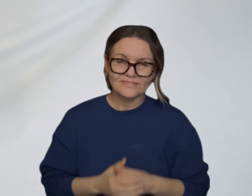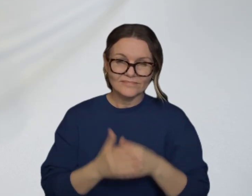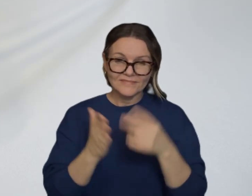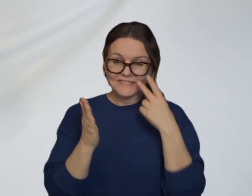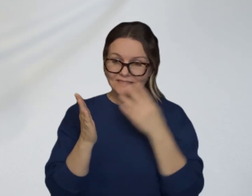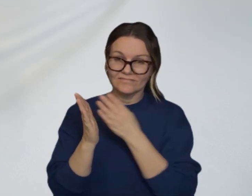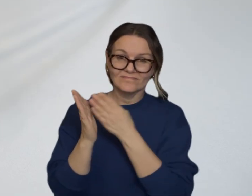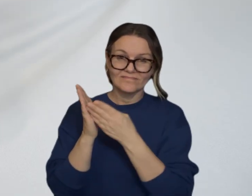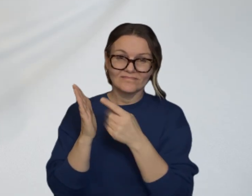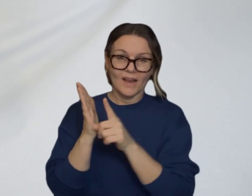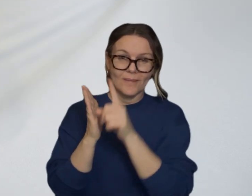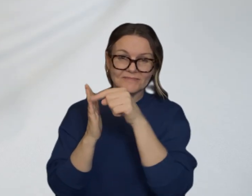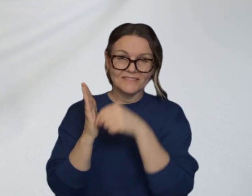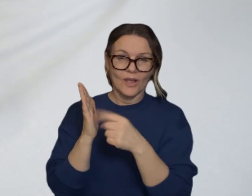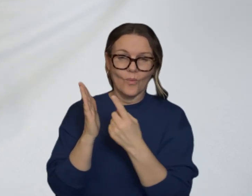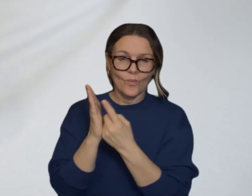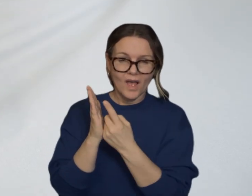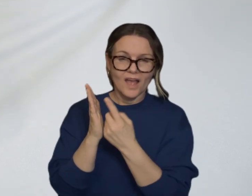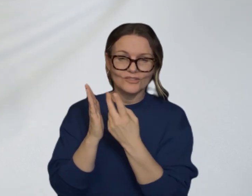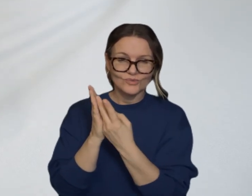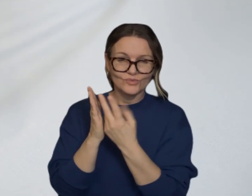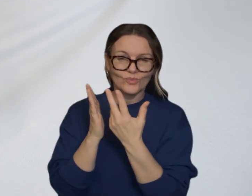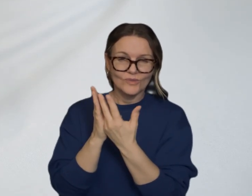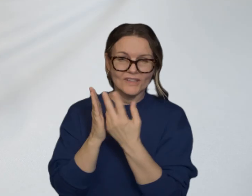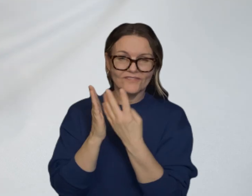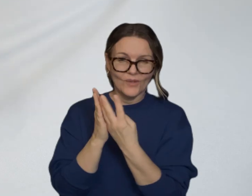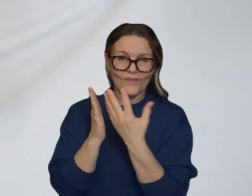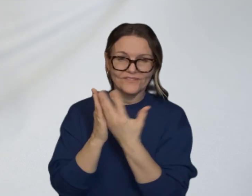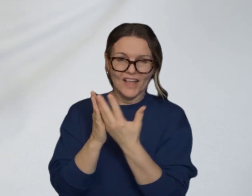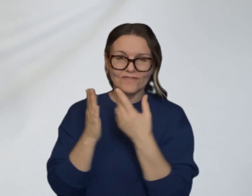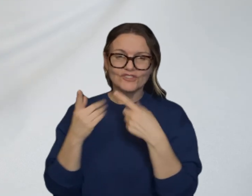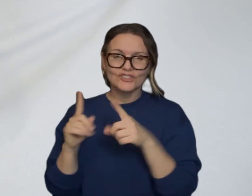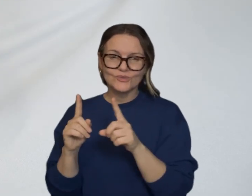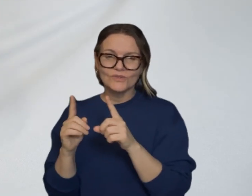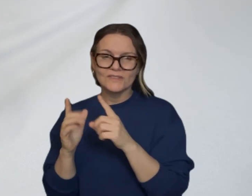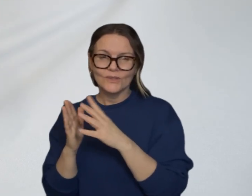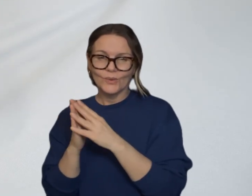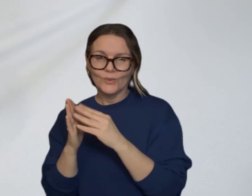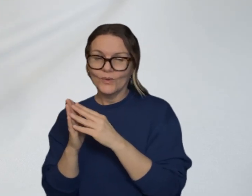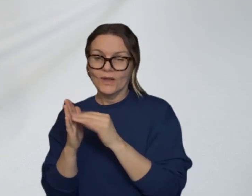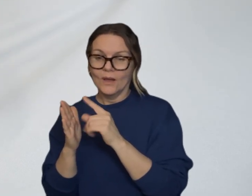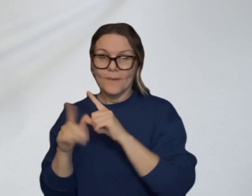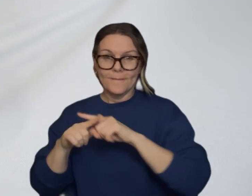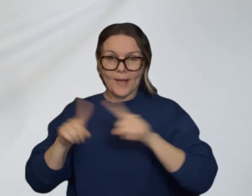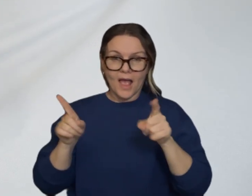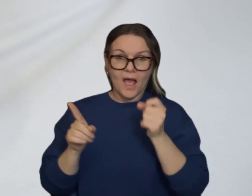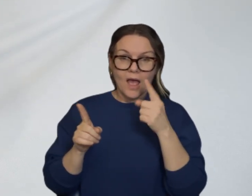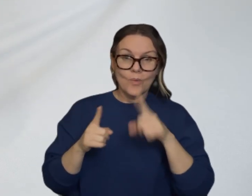and now we have 1 to 10 so this is a hospital strength pump so it does have a high suction